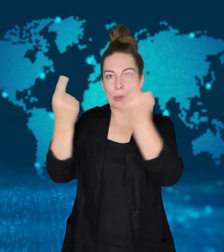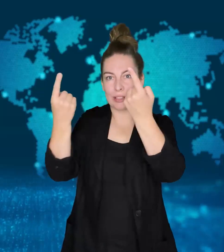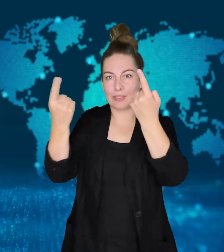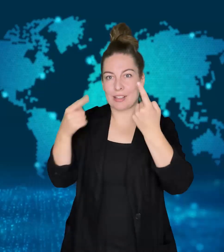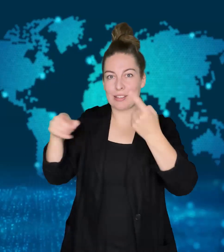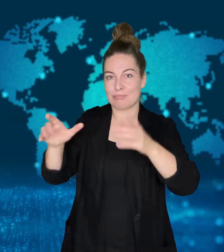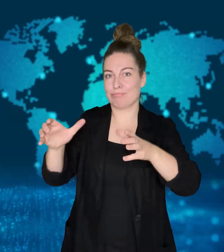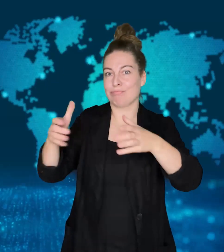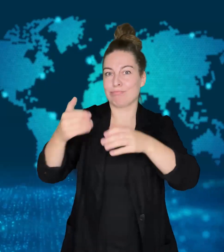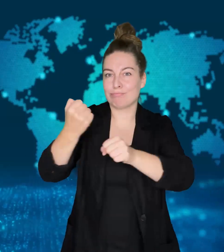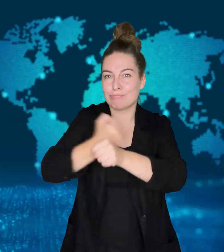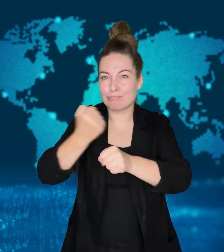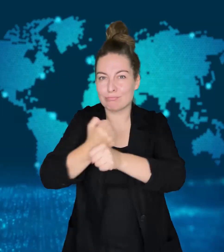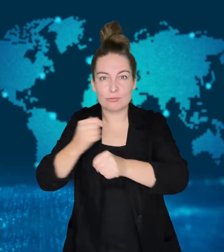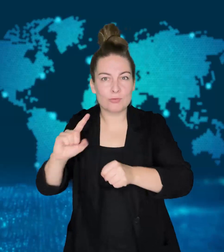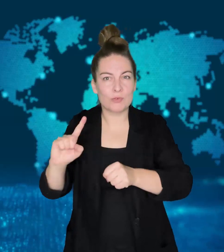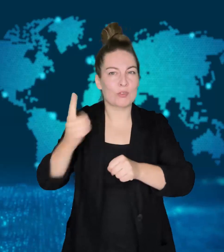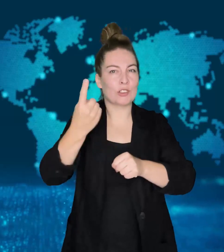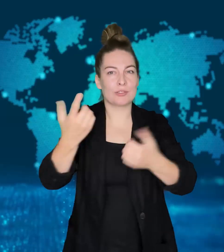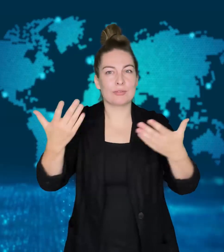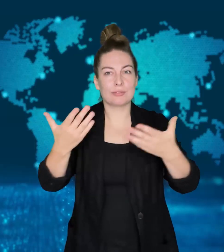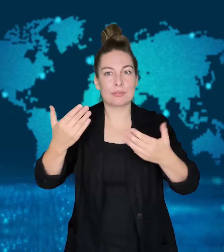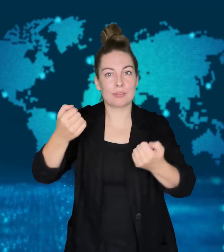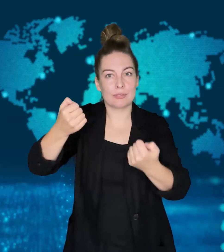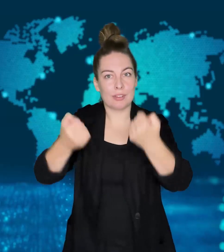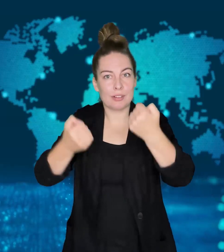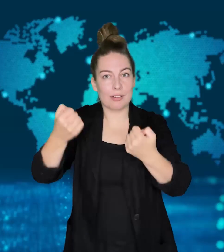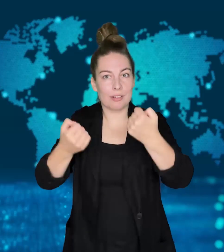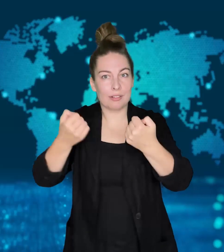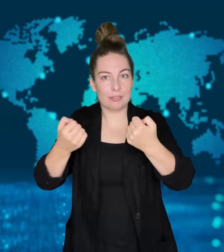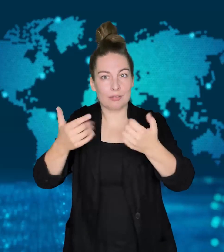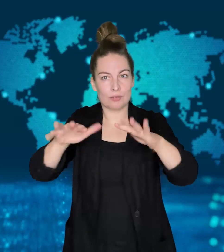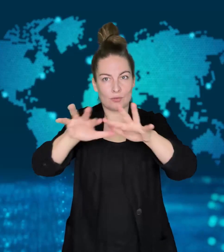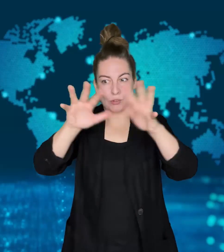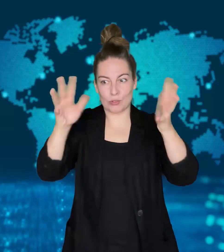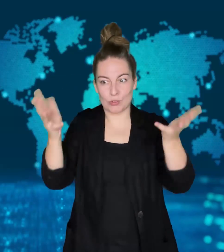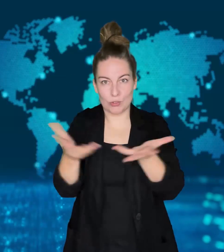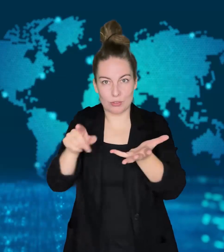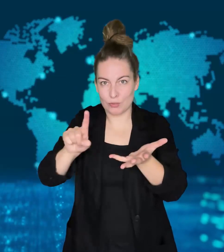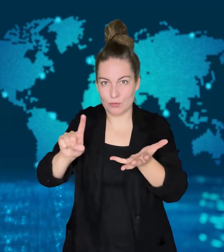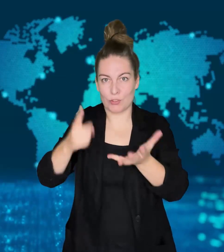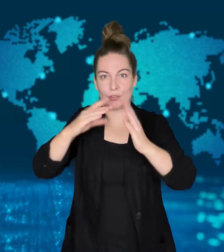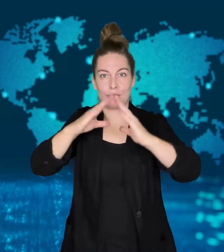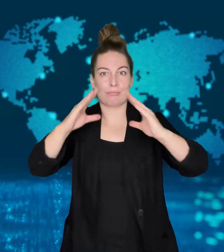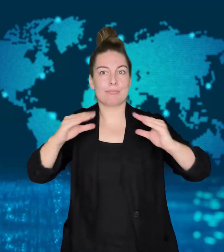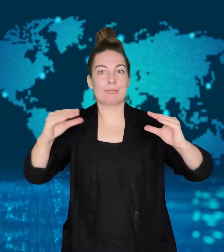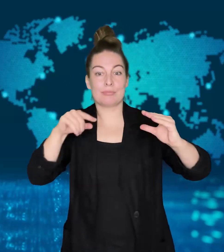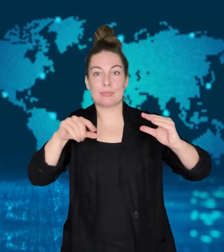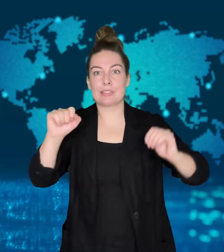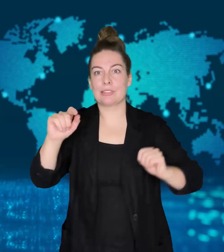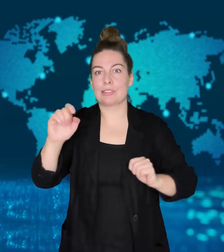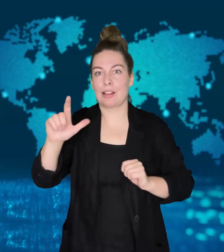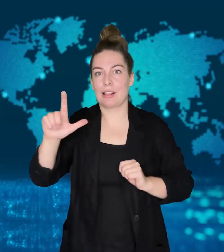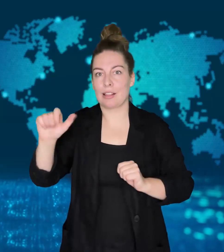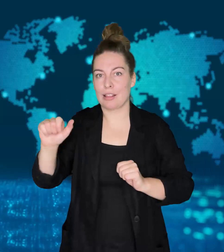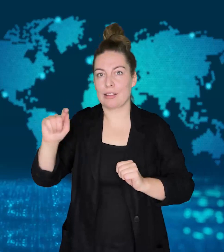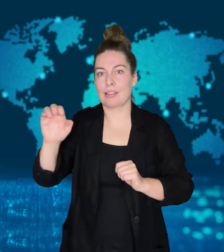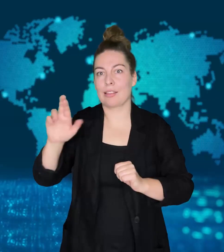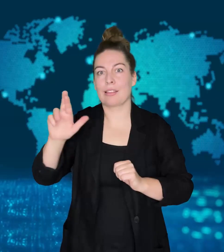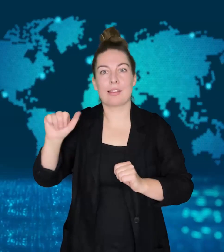They created Stella Terra, the world's first off-road solar car.